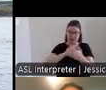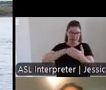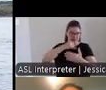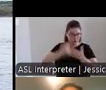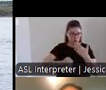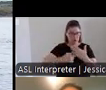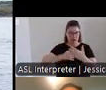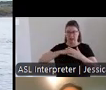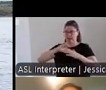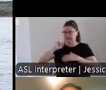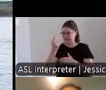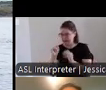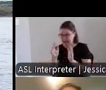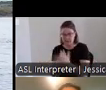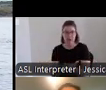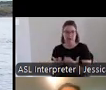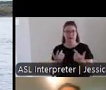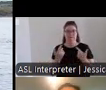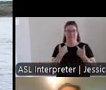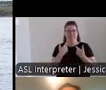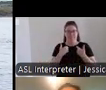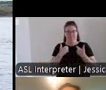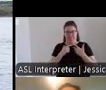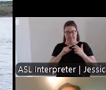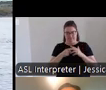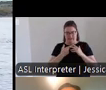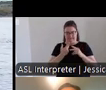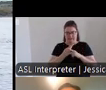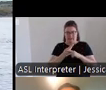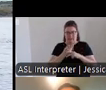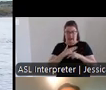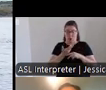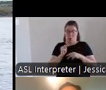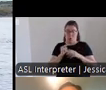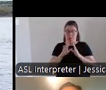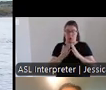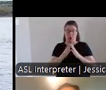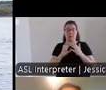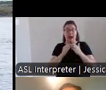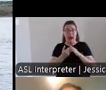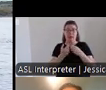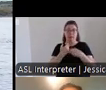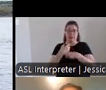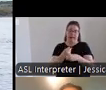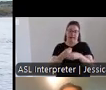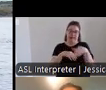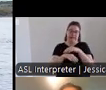um, I started to work on my own Manifold book about how to make an accessible Manifold book.